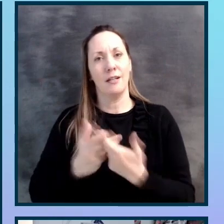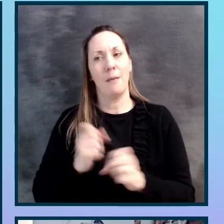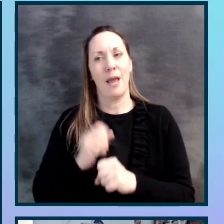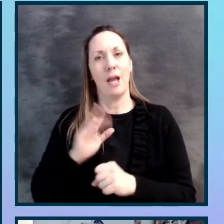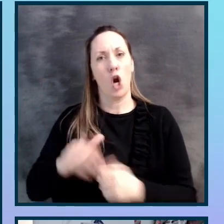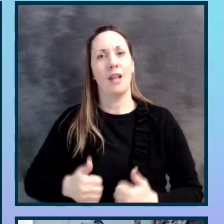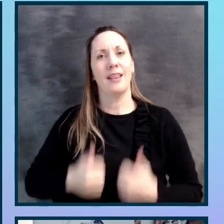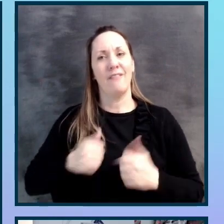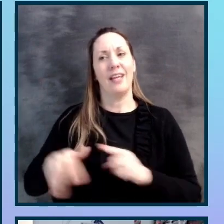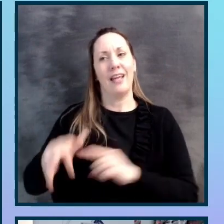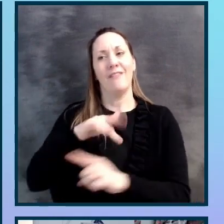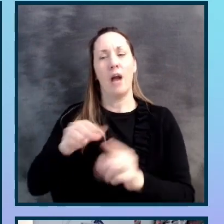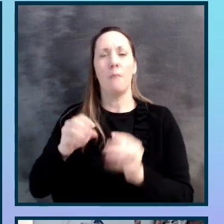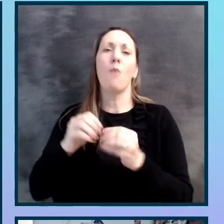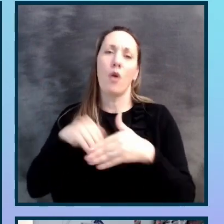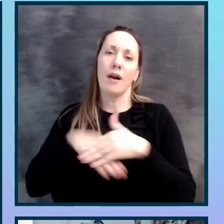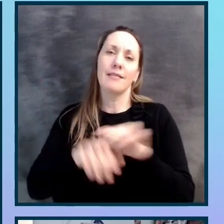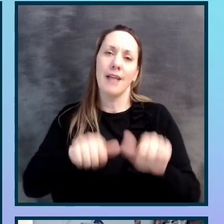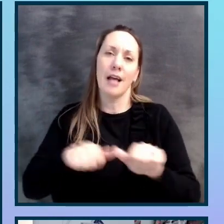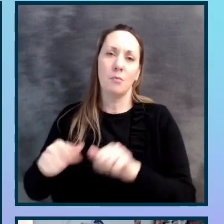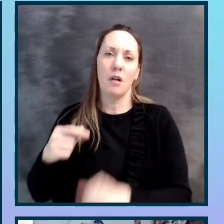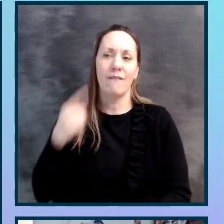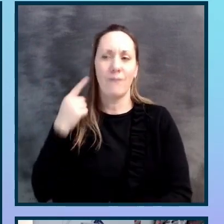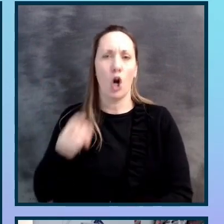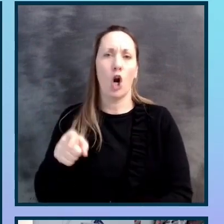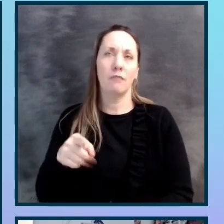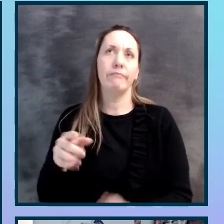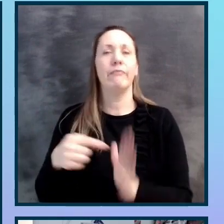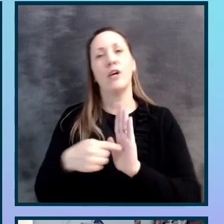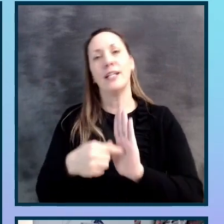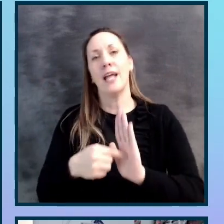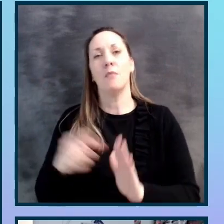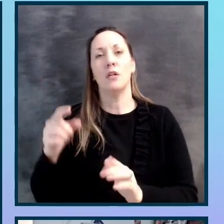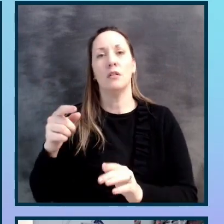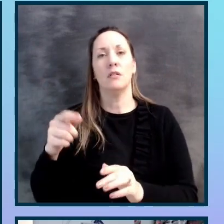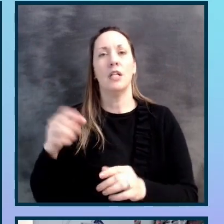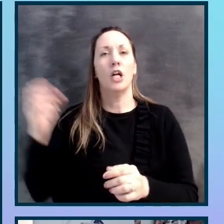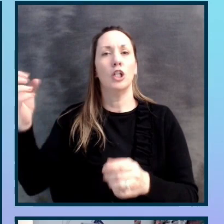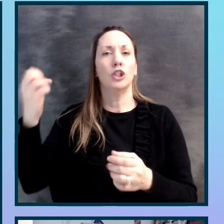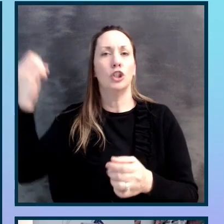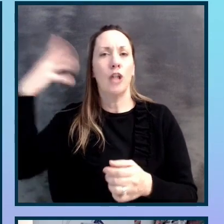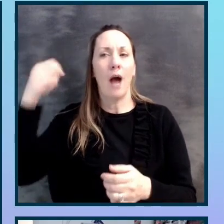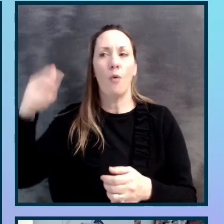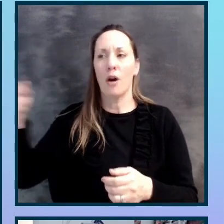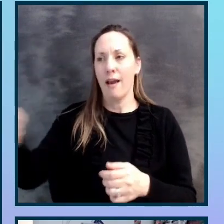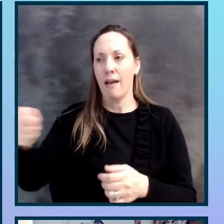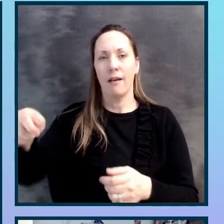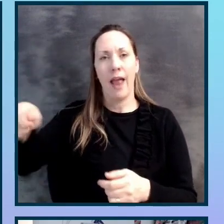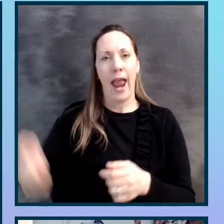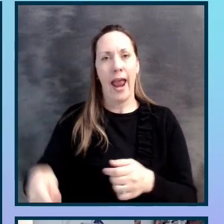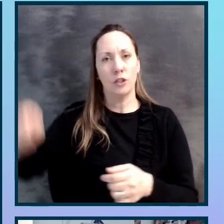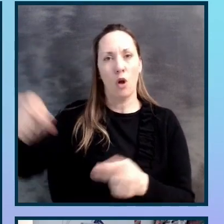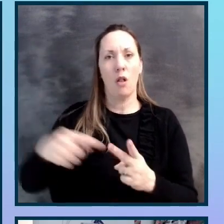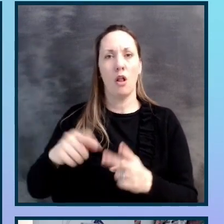more accessible for her with things like shower handles, toilet seat handles, and providing her a walker